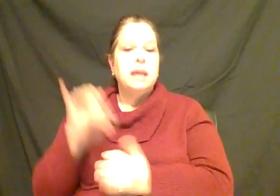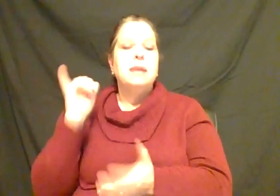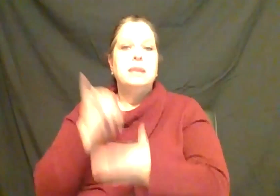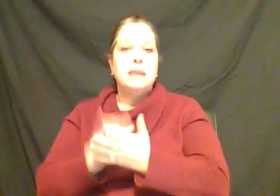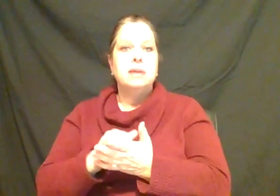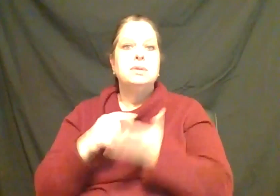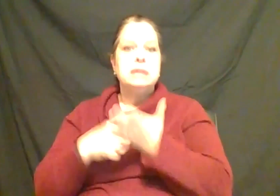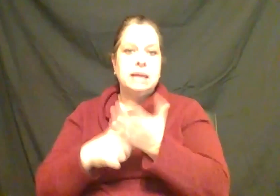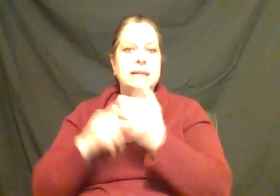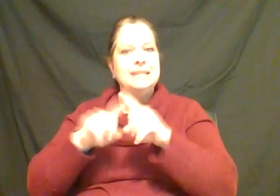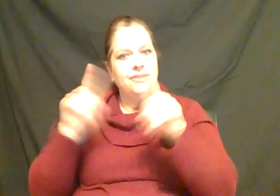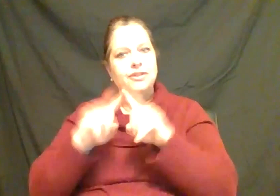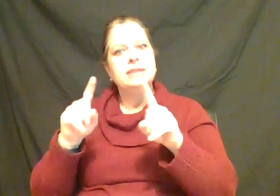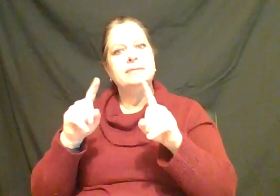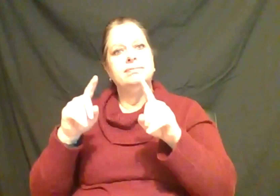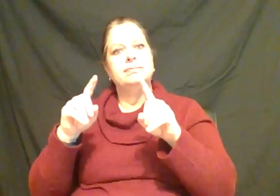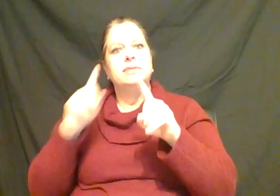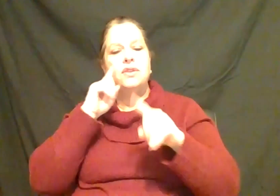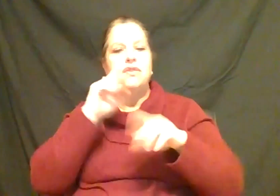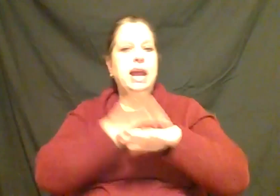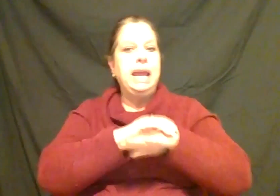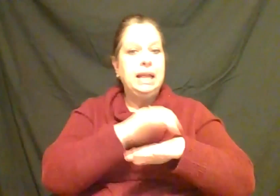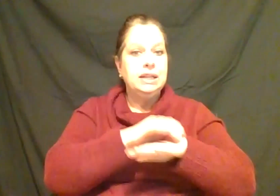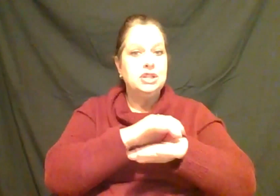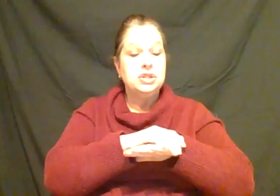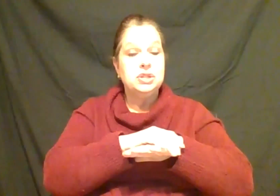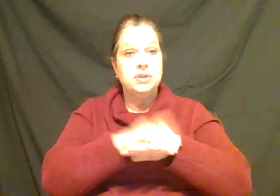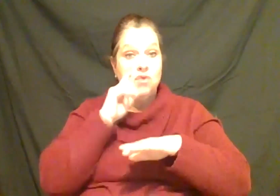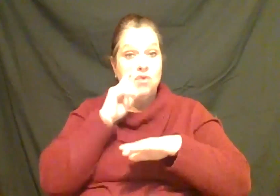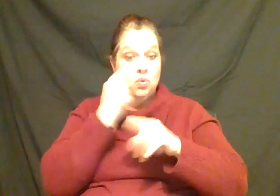amounts but for english just to say very quickly for the standard diploma in the advanced studies